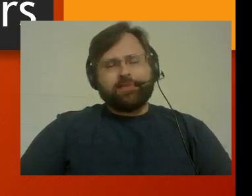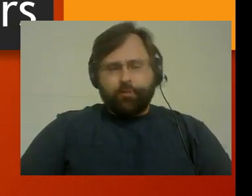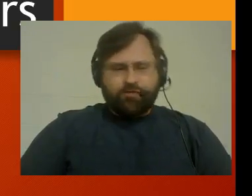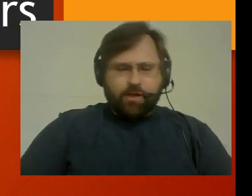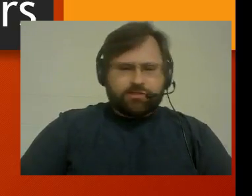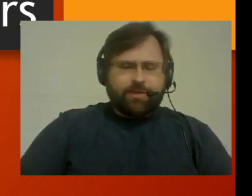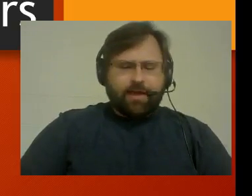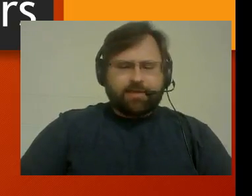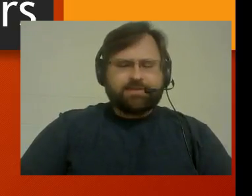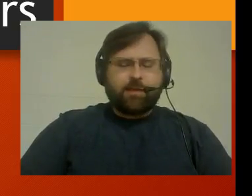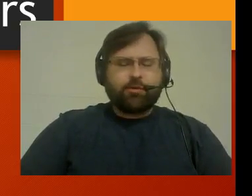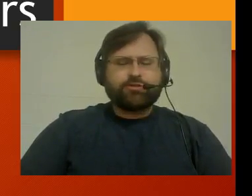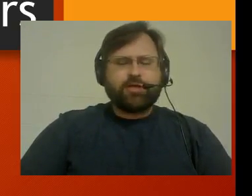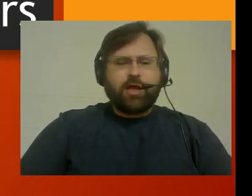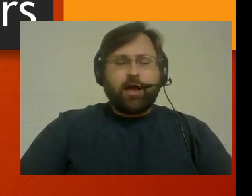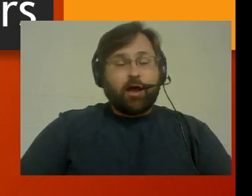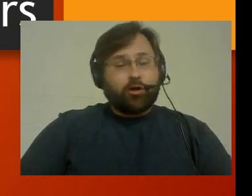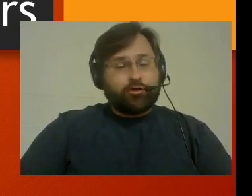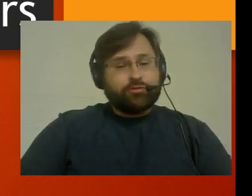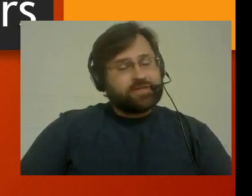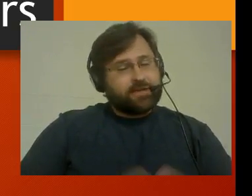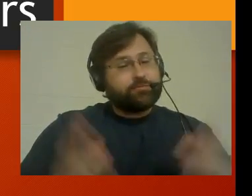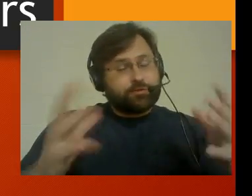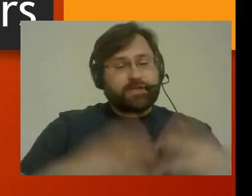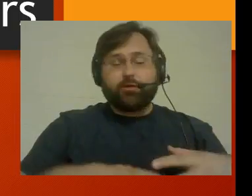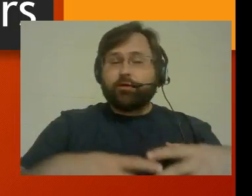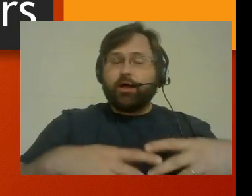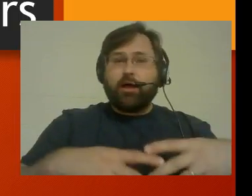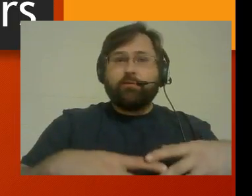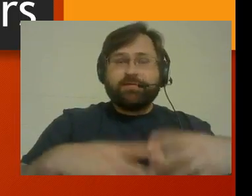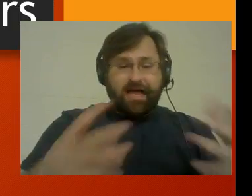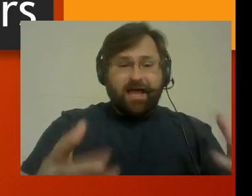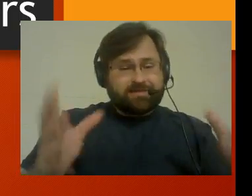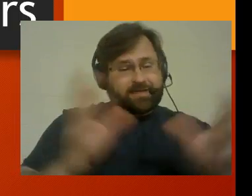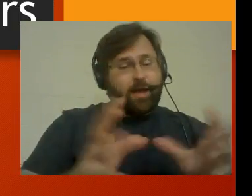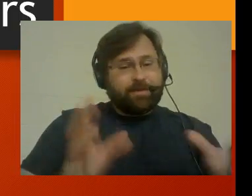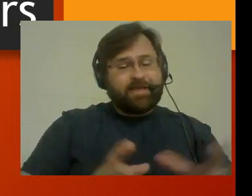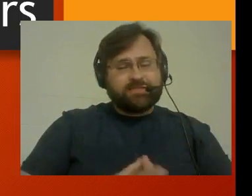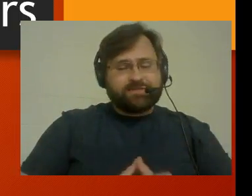ASL morphology because numbers are used in particular signs and combinations of